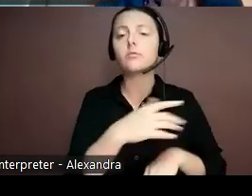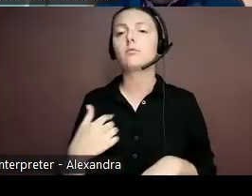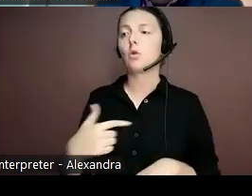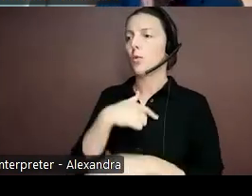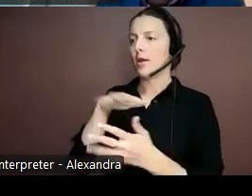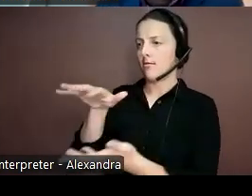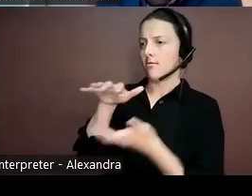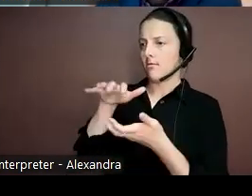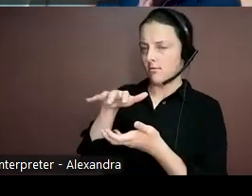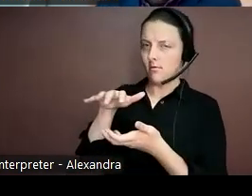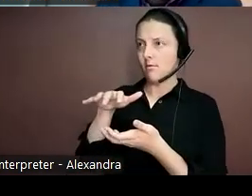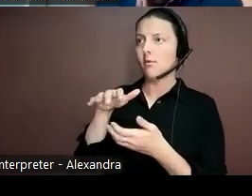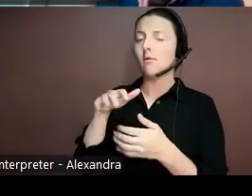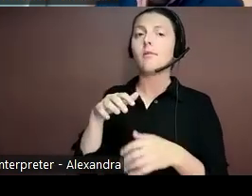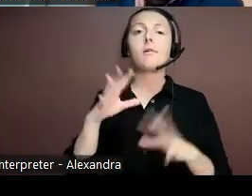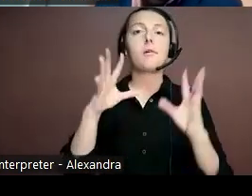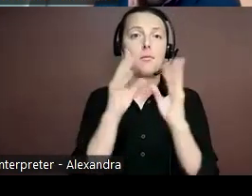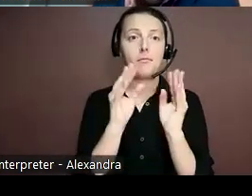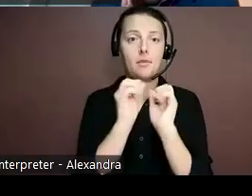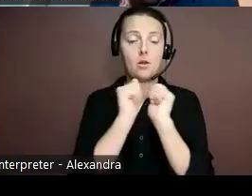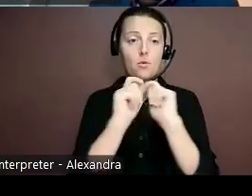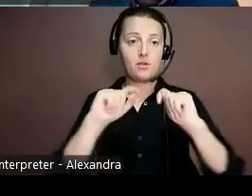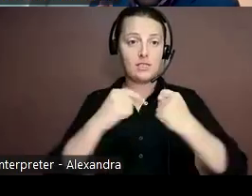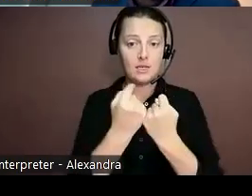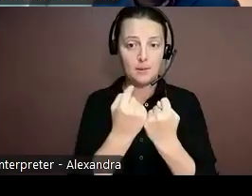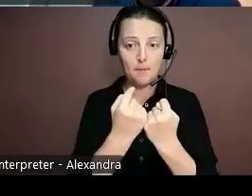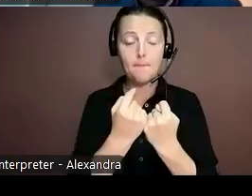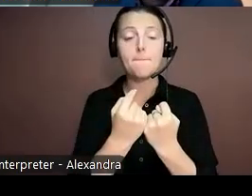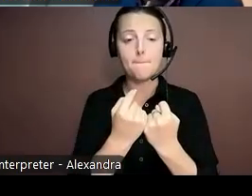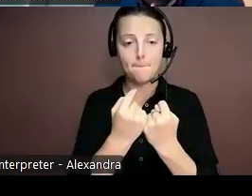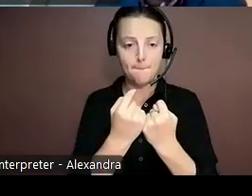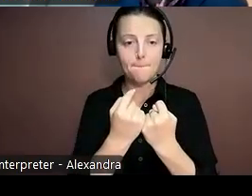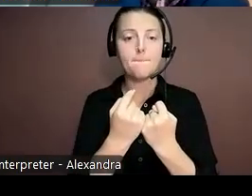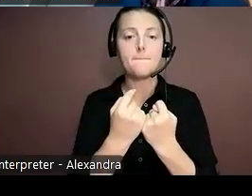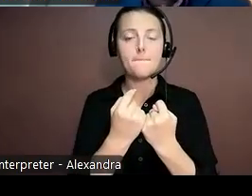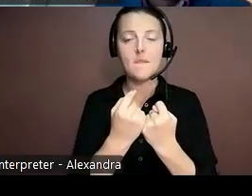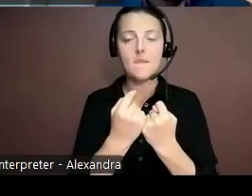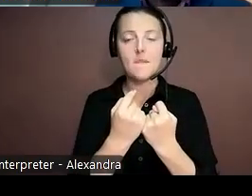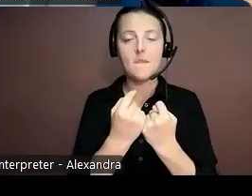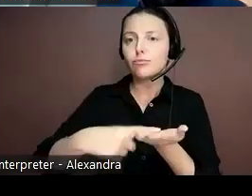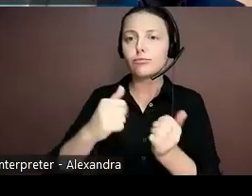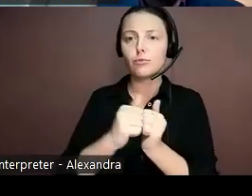they meet with the team that referred the uh the patient for consults like a couple of times a week